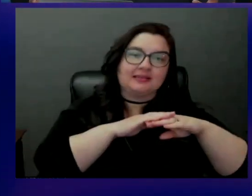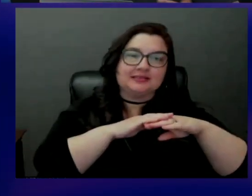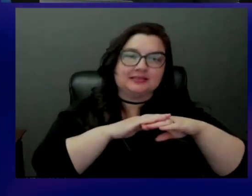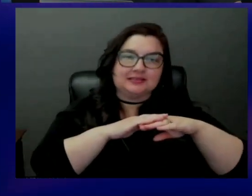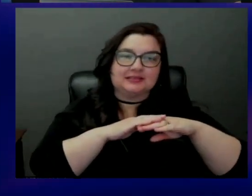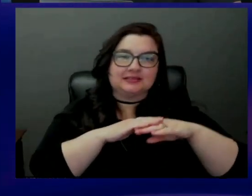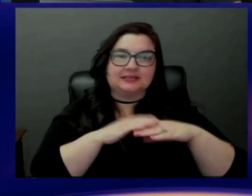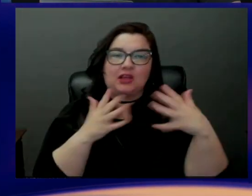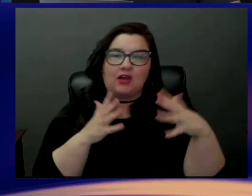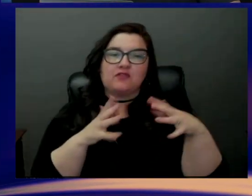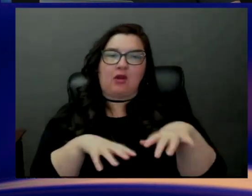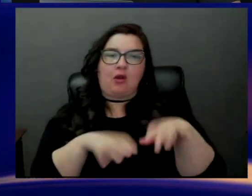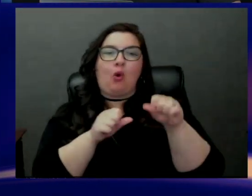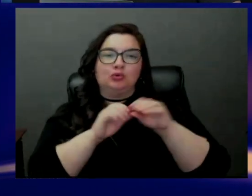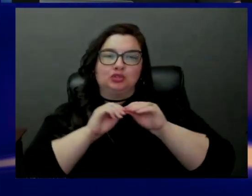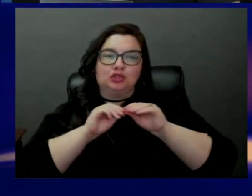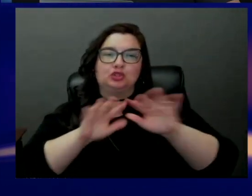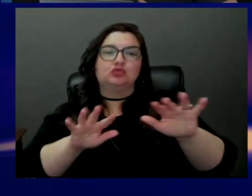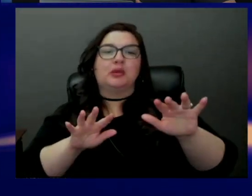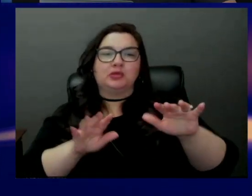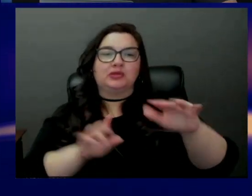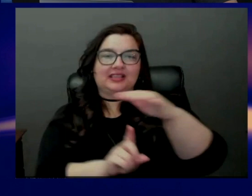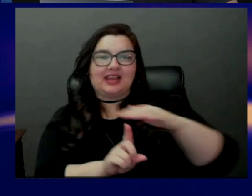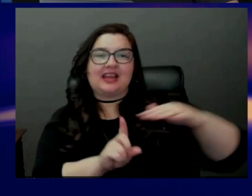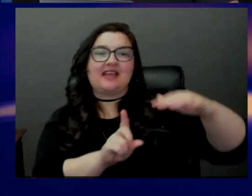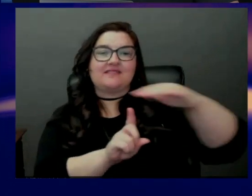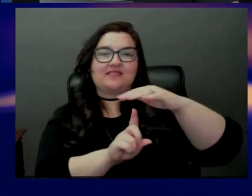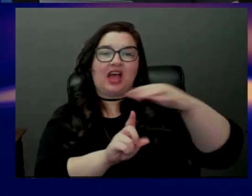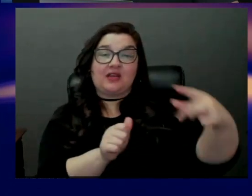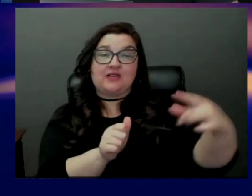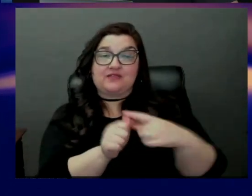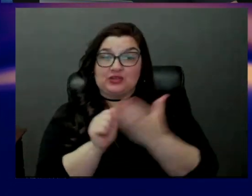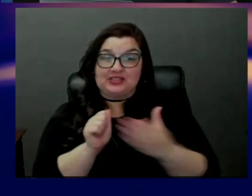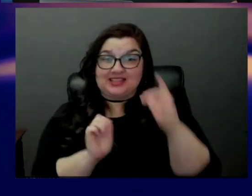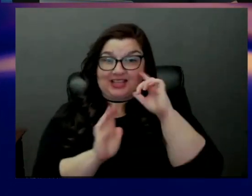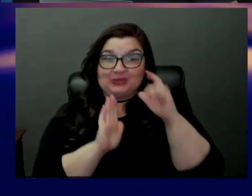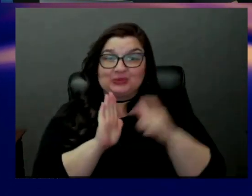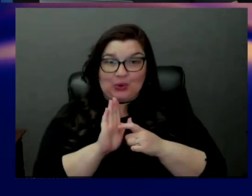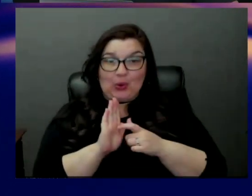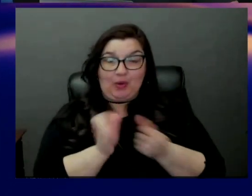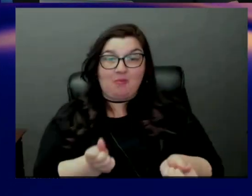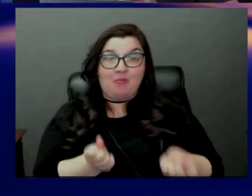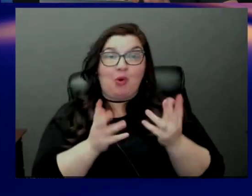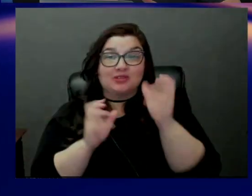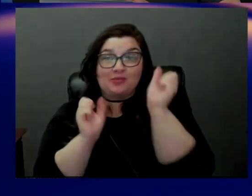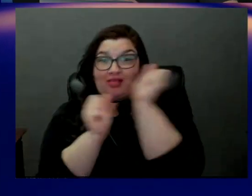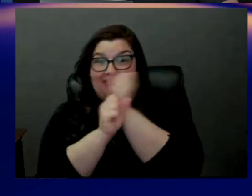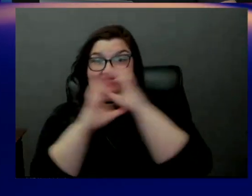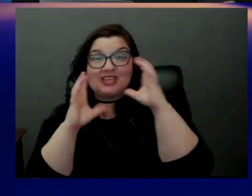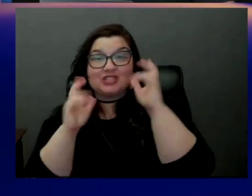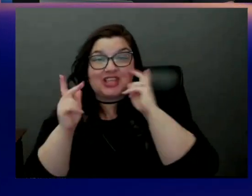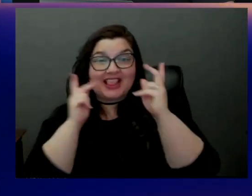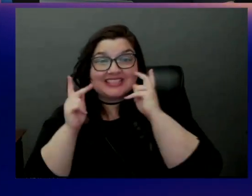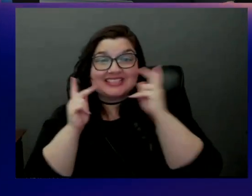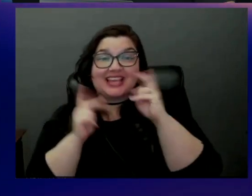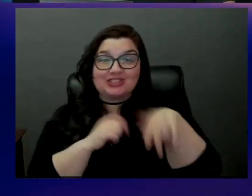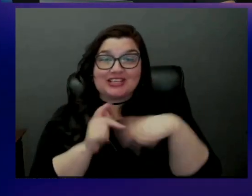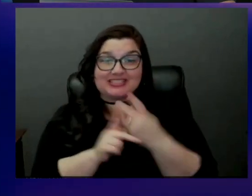my distributed environment. First thing you notice is like you've got multiple visualization types so you can switch it around and see what that looks like.